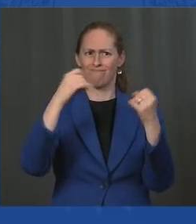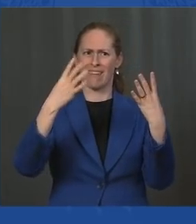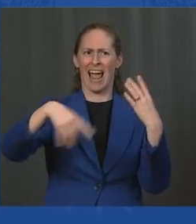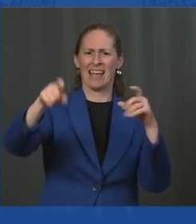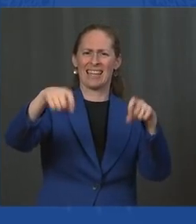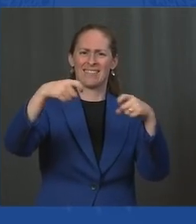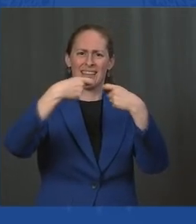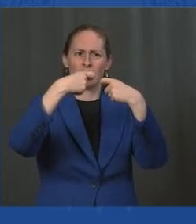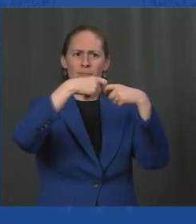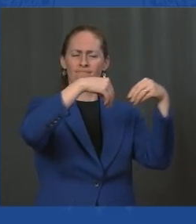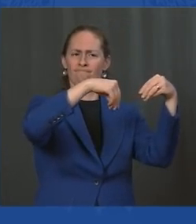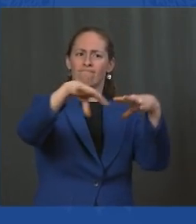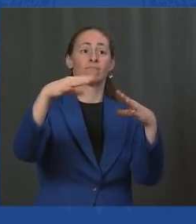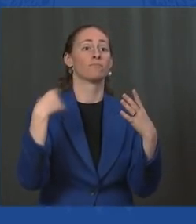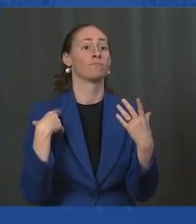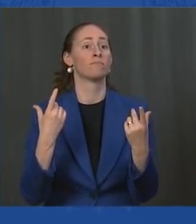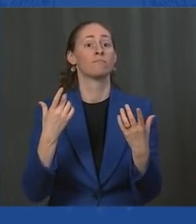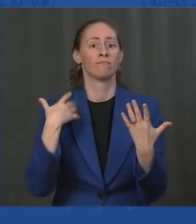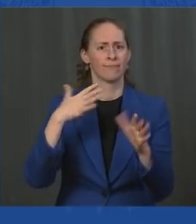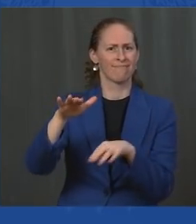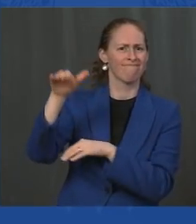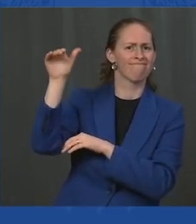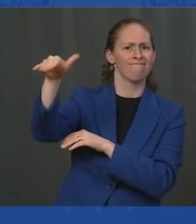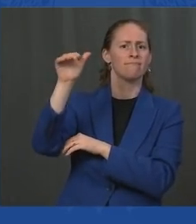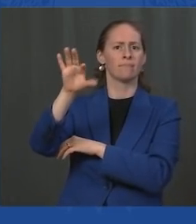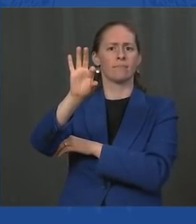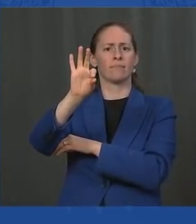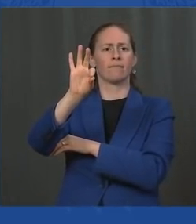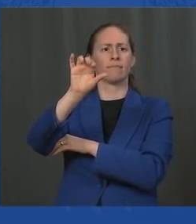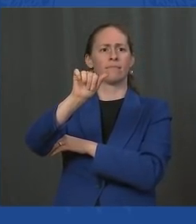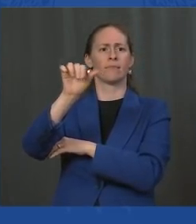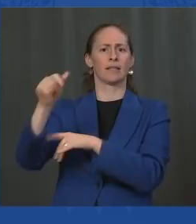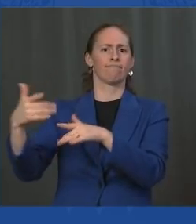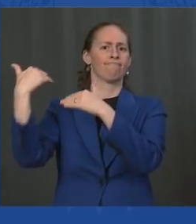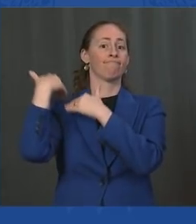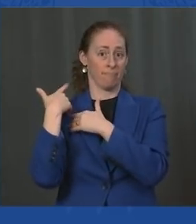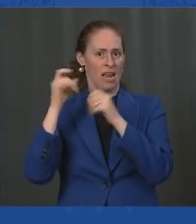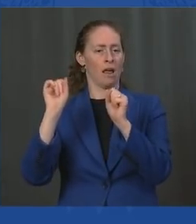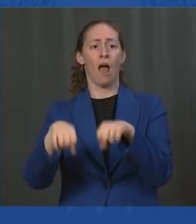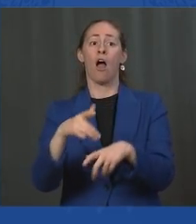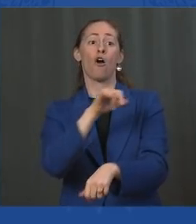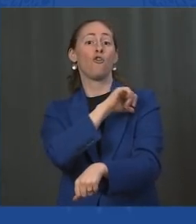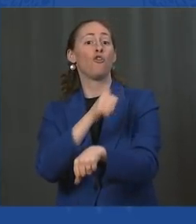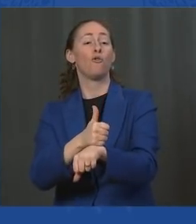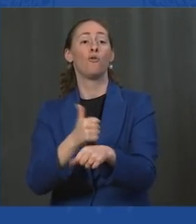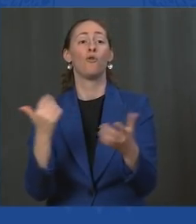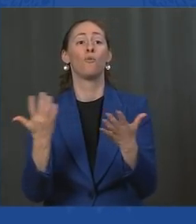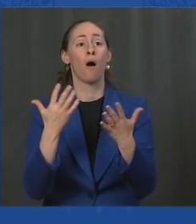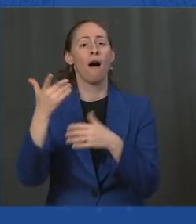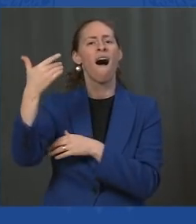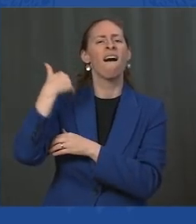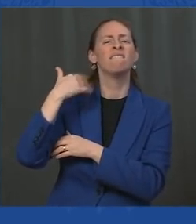[Administration] -- the FAA –- to authorize the use of surveillance drones to assist [sic] Ida's damage --